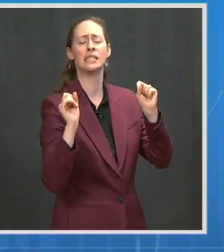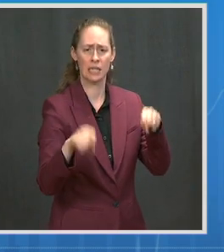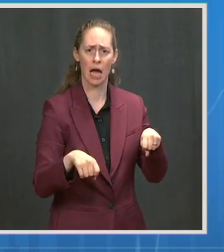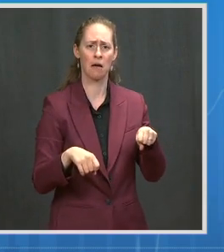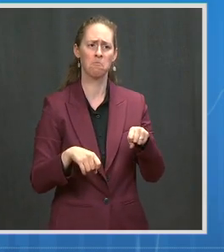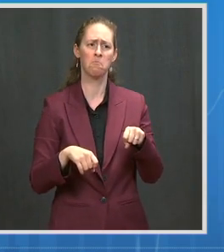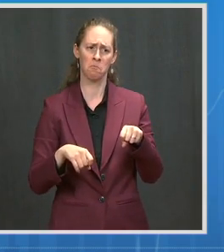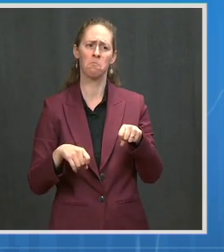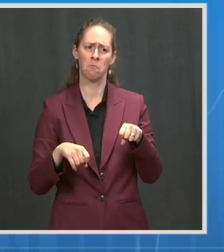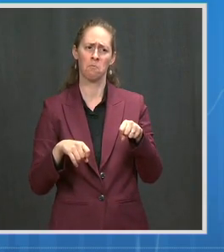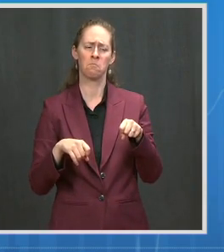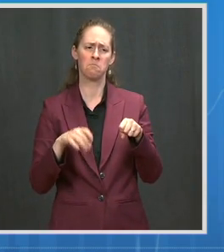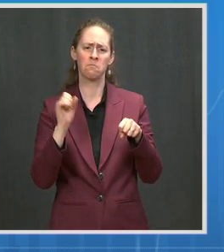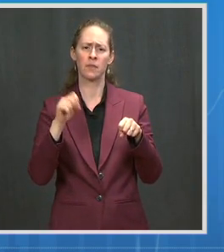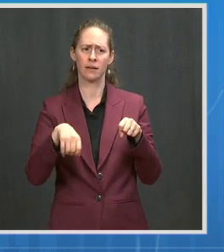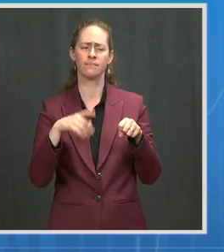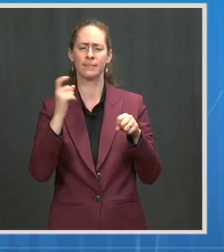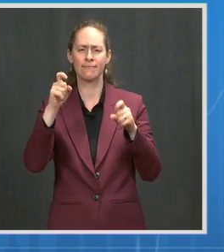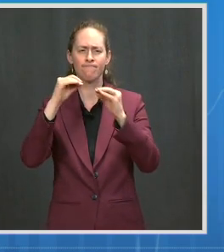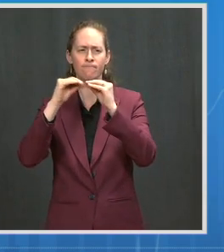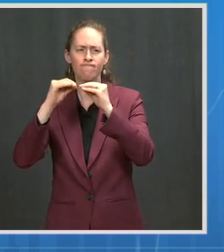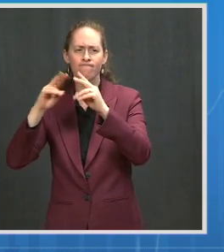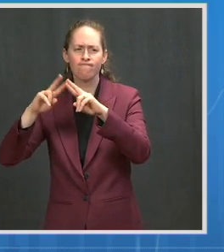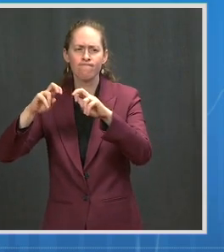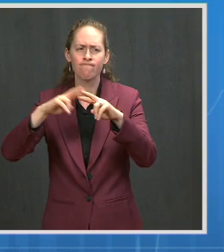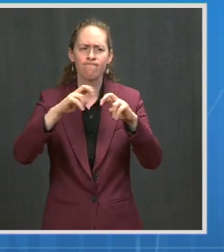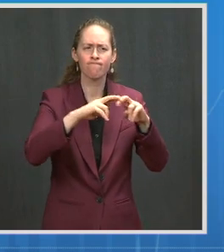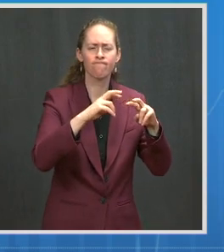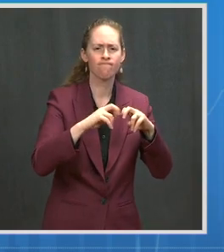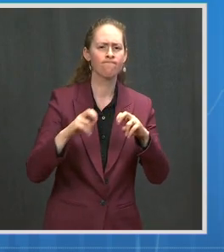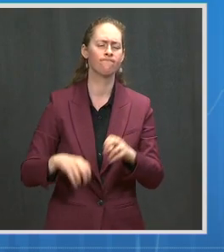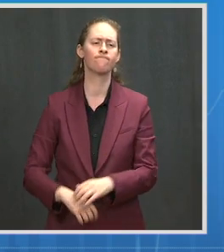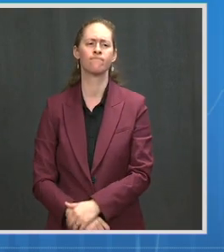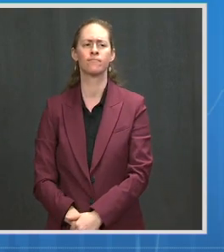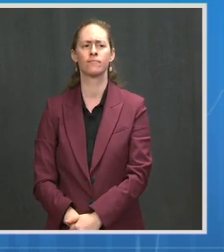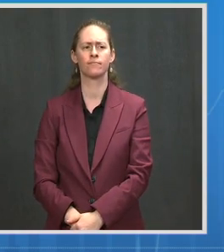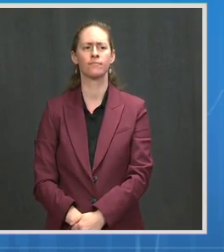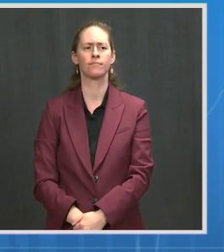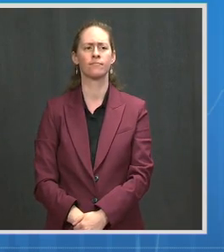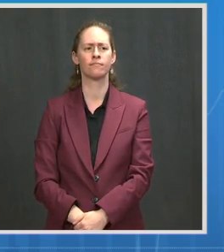that was done simultaneously in the United States and in South Africa with the 351,